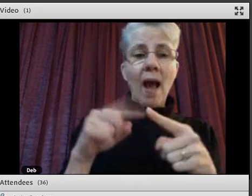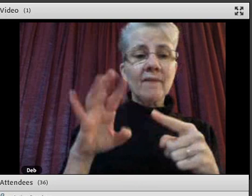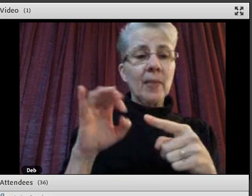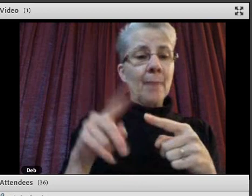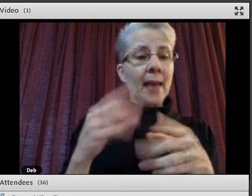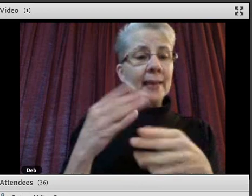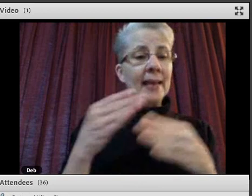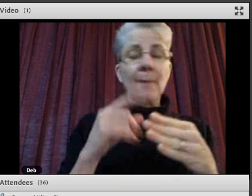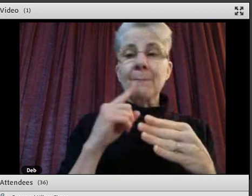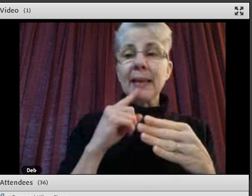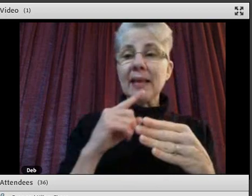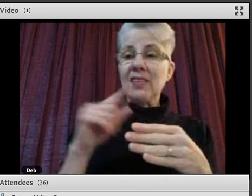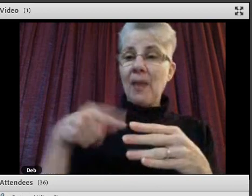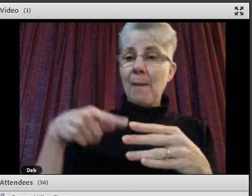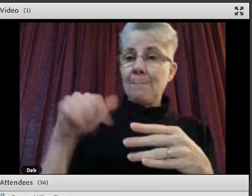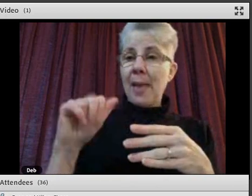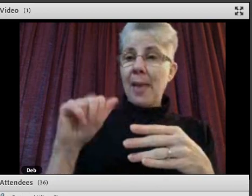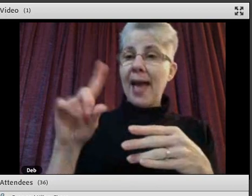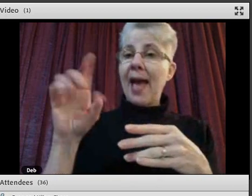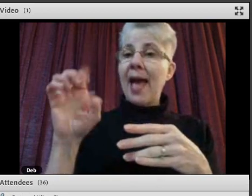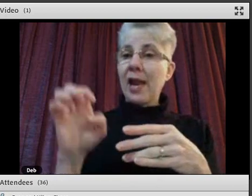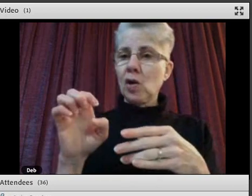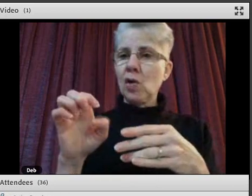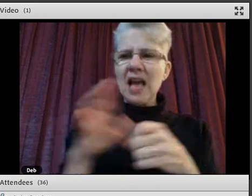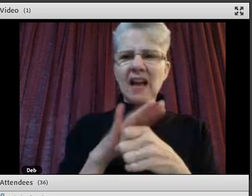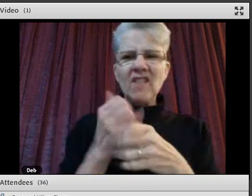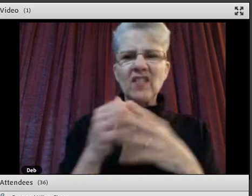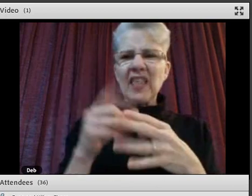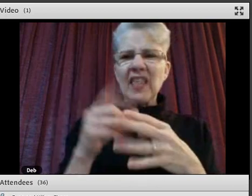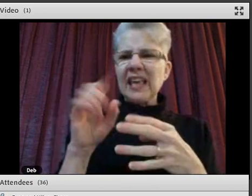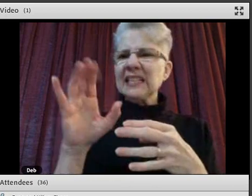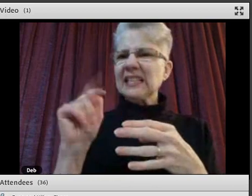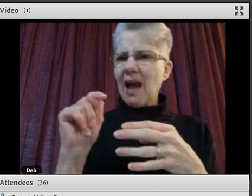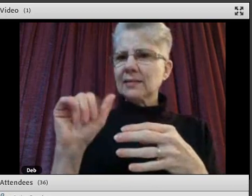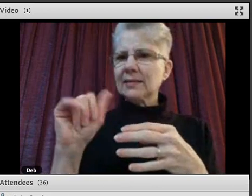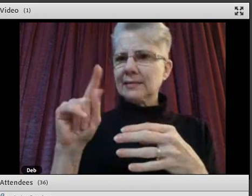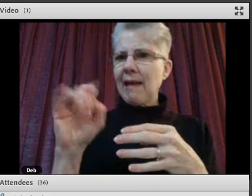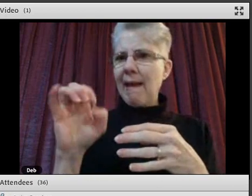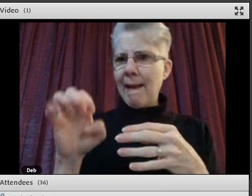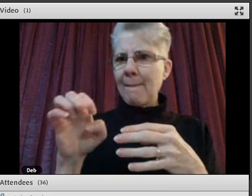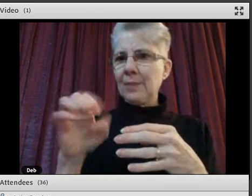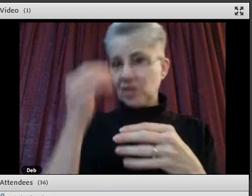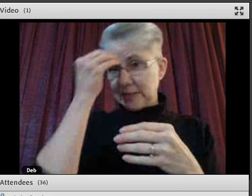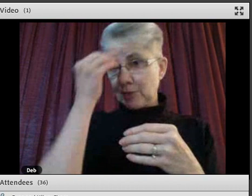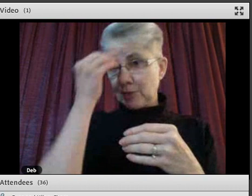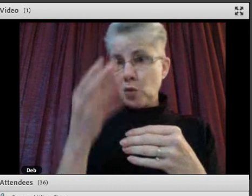this little square out of the back. That's going to end up being your paddle. You're going to cover everything in duct tape.